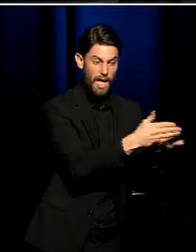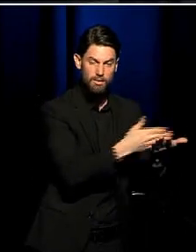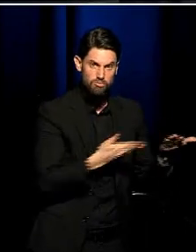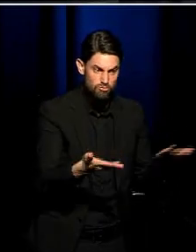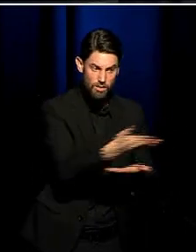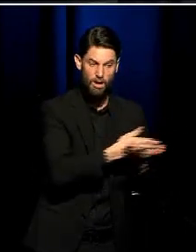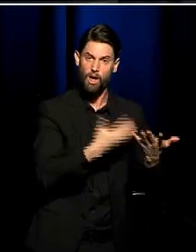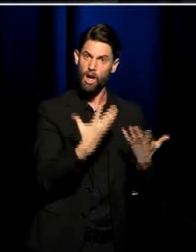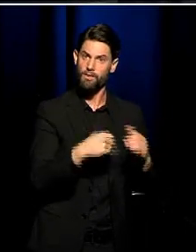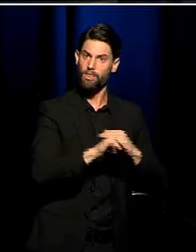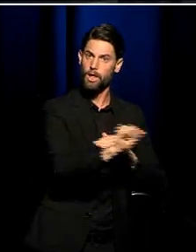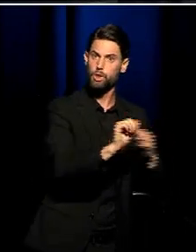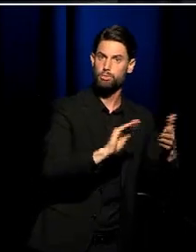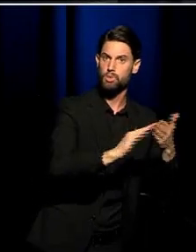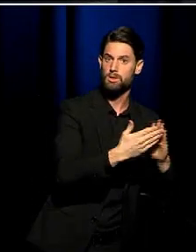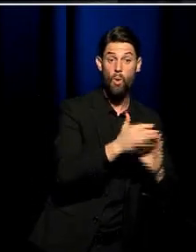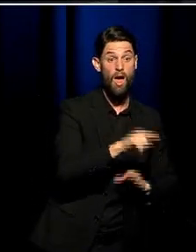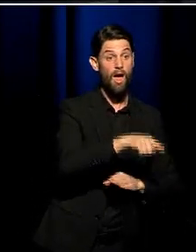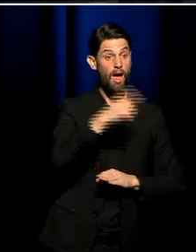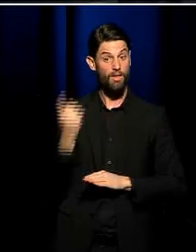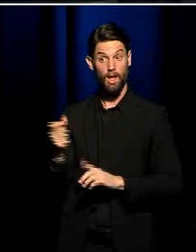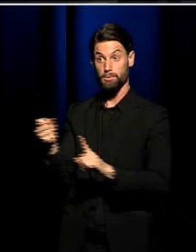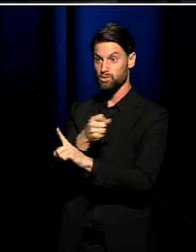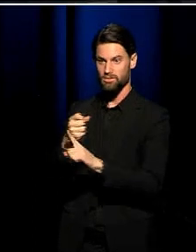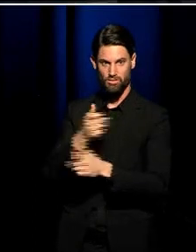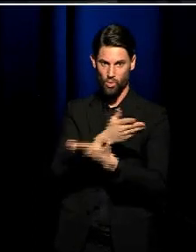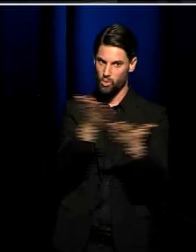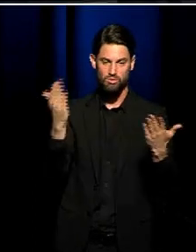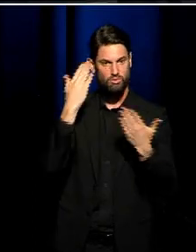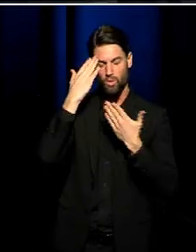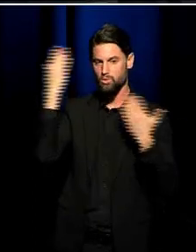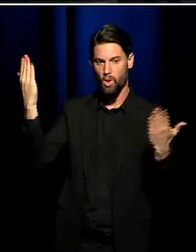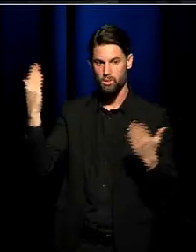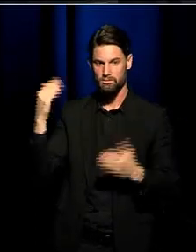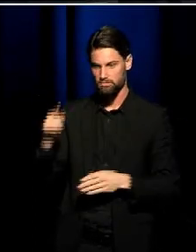For others, the abuse happens behind closed doors, away from the